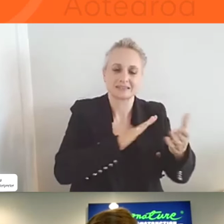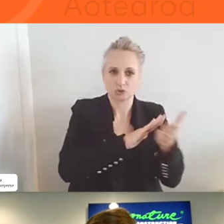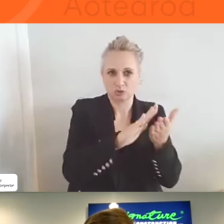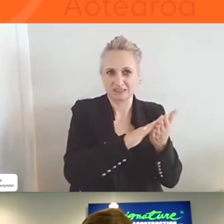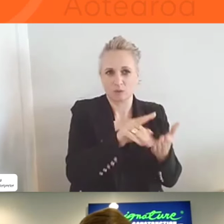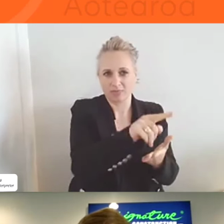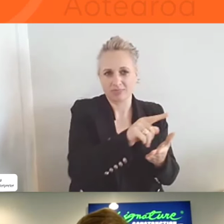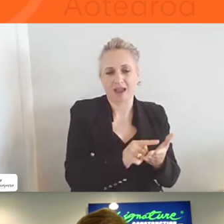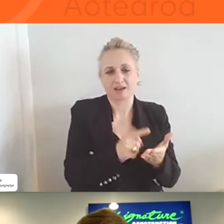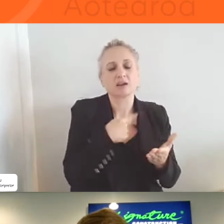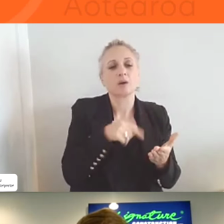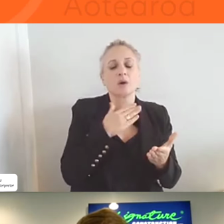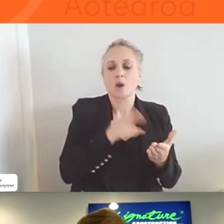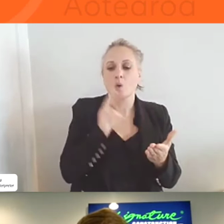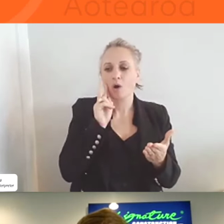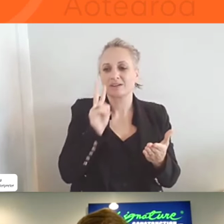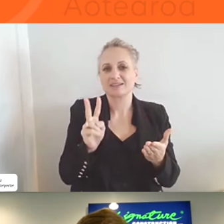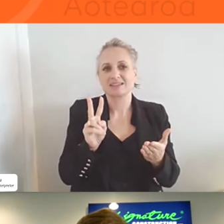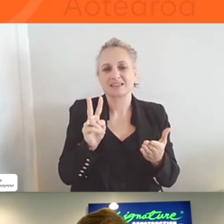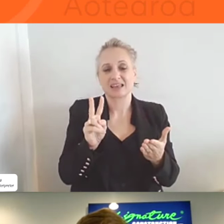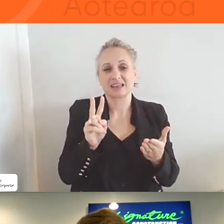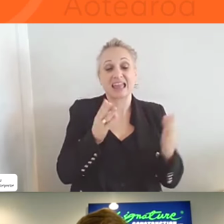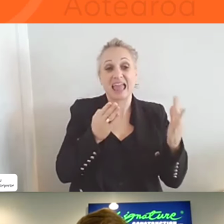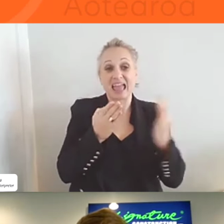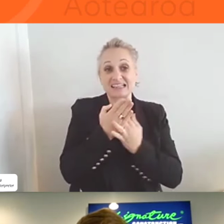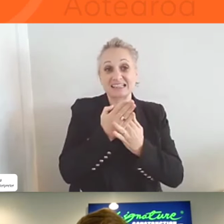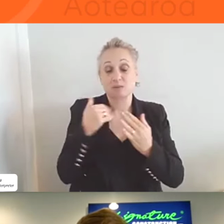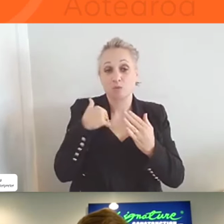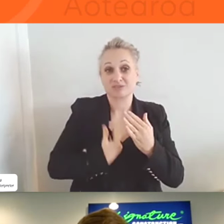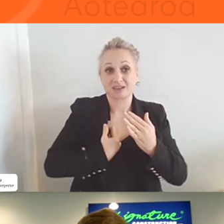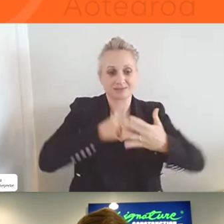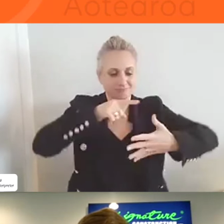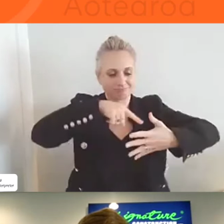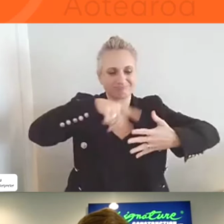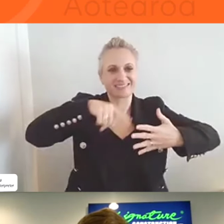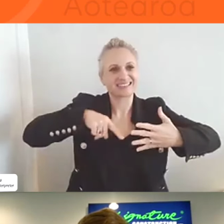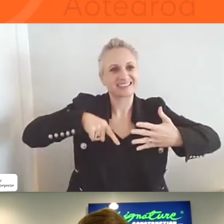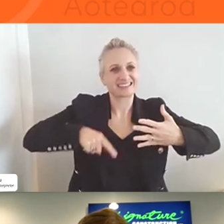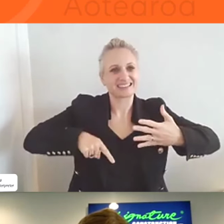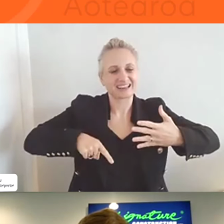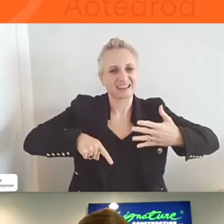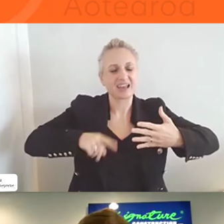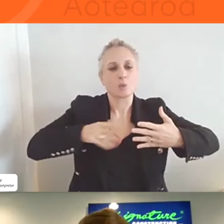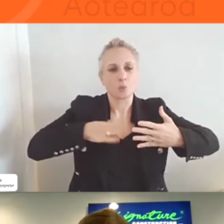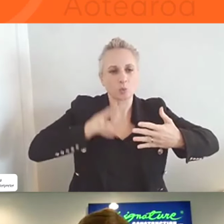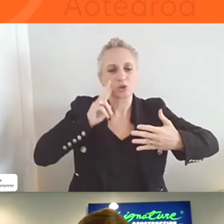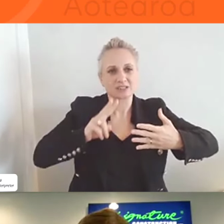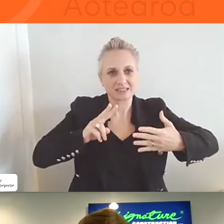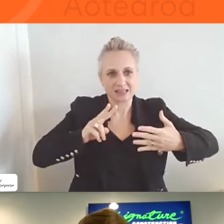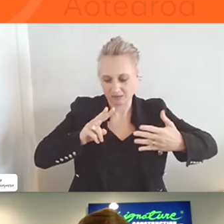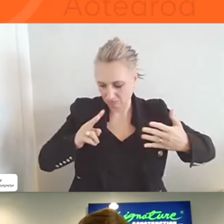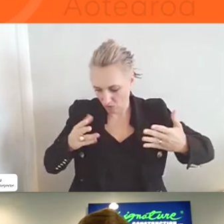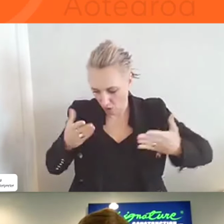to see all of those accessible requirements, all of our design requirements on the plans. We need to see that before it goes to building